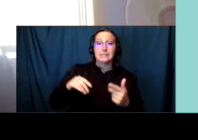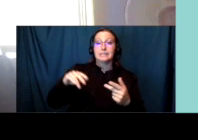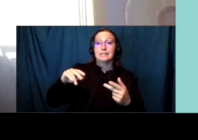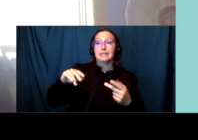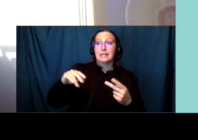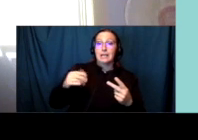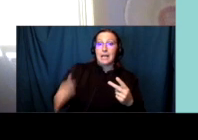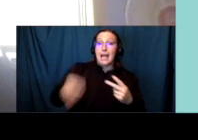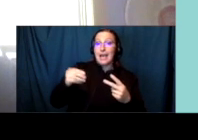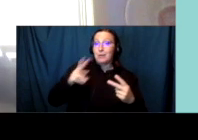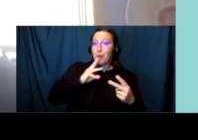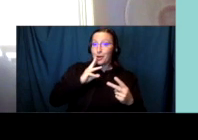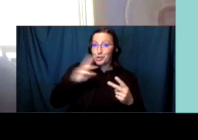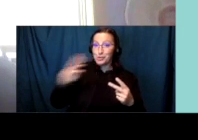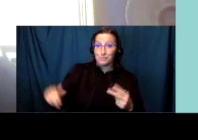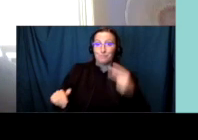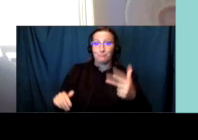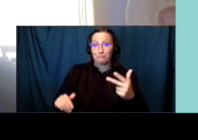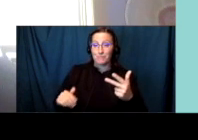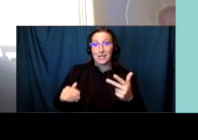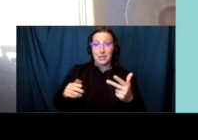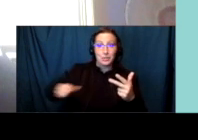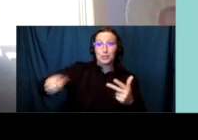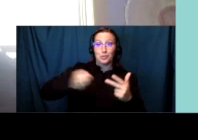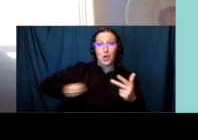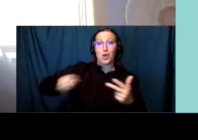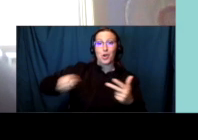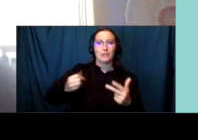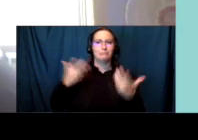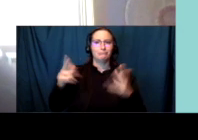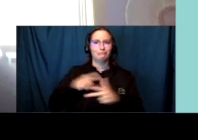whatever so that you're working on an activity that's related to the story